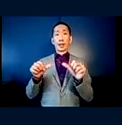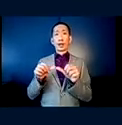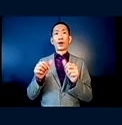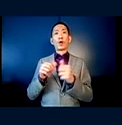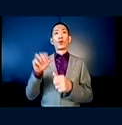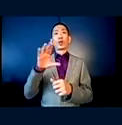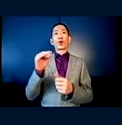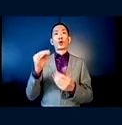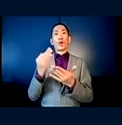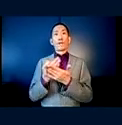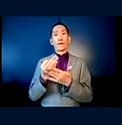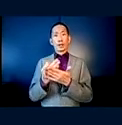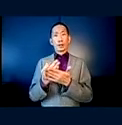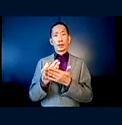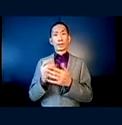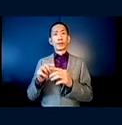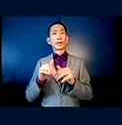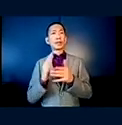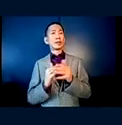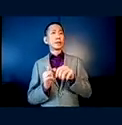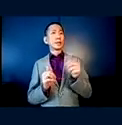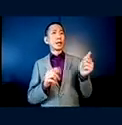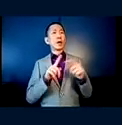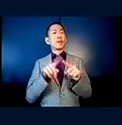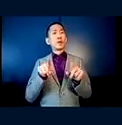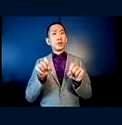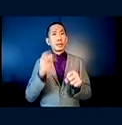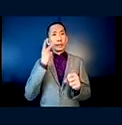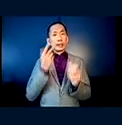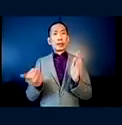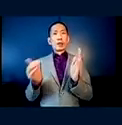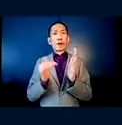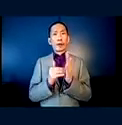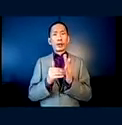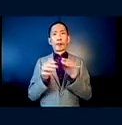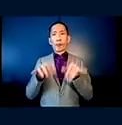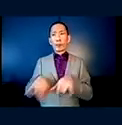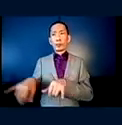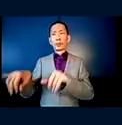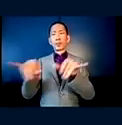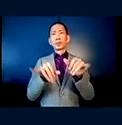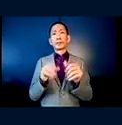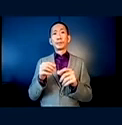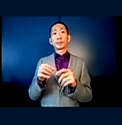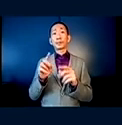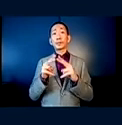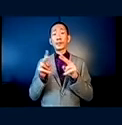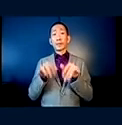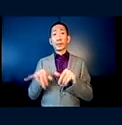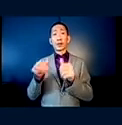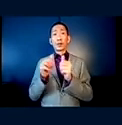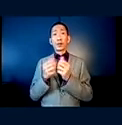DISEASE MANAGEMENT AREAS IN TERMS OF CO-FUNDING THAN IN SOME OF THE OTHERS, AS YOU CAN SEE AGAIN PRETTY MUCH ACROSS THE